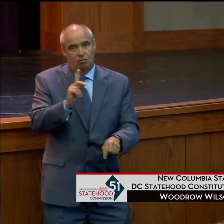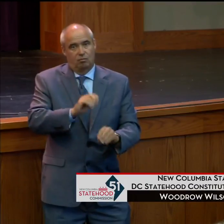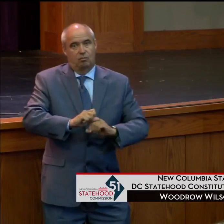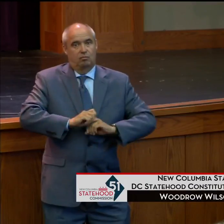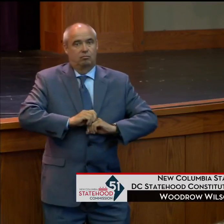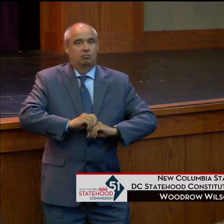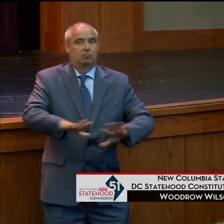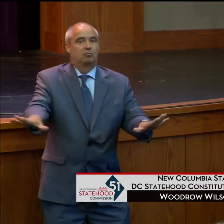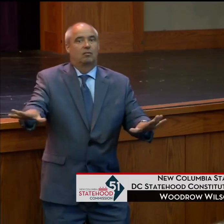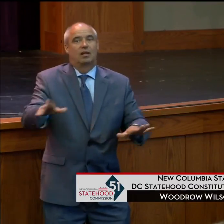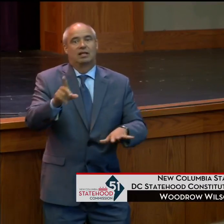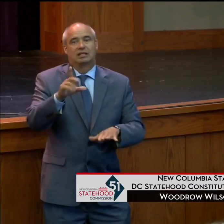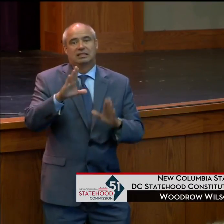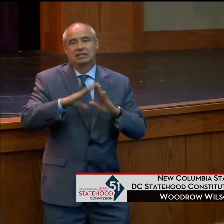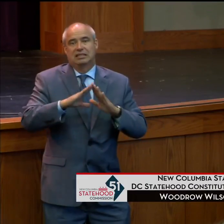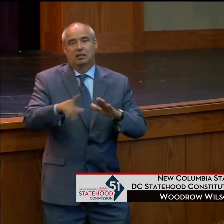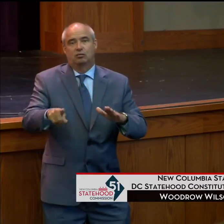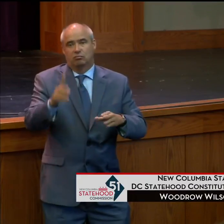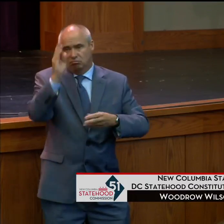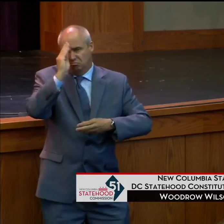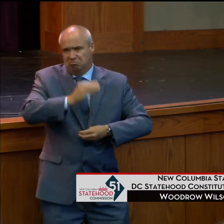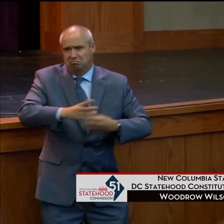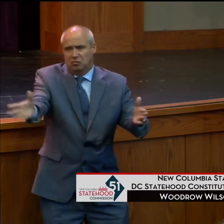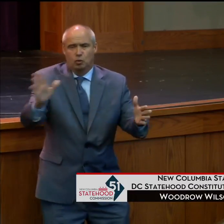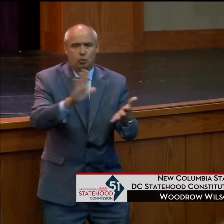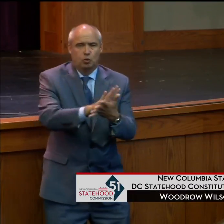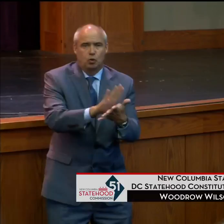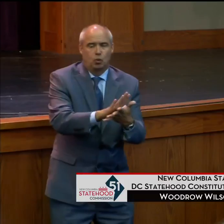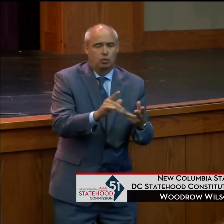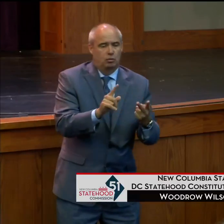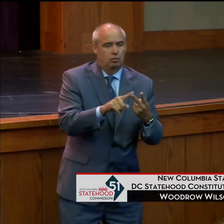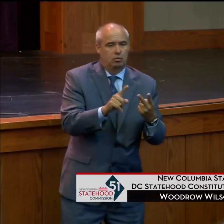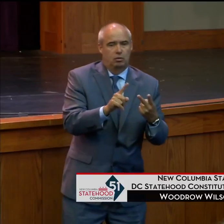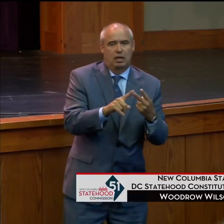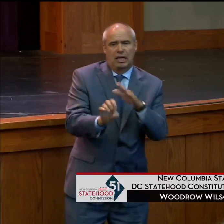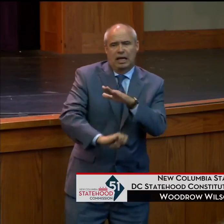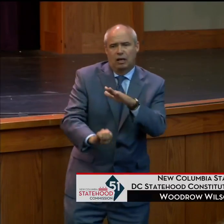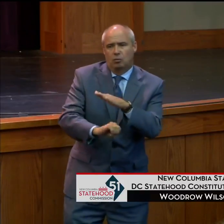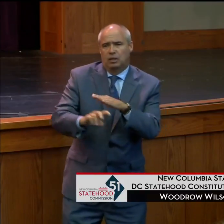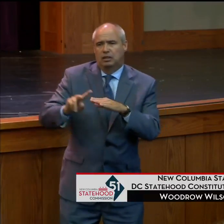ALL OVER THE CITY, TO THE SCHOOLS, ELEMENTARY, SECOND